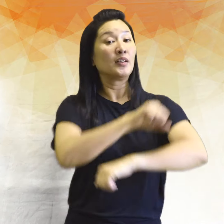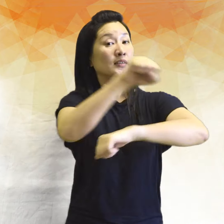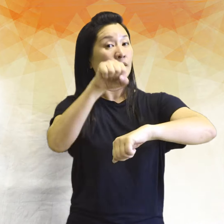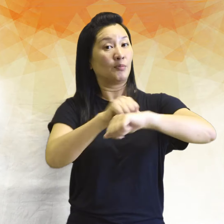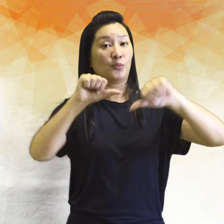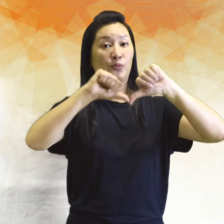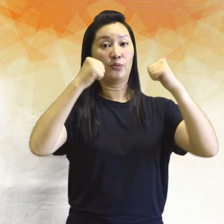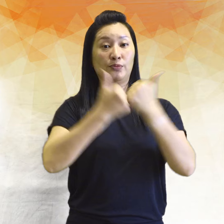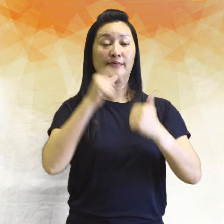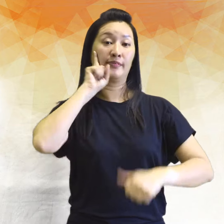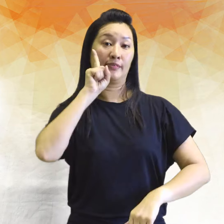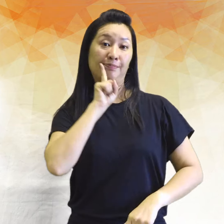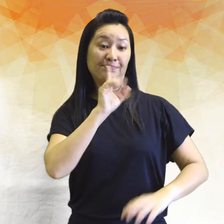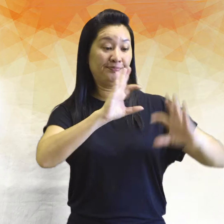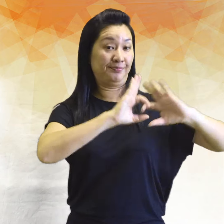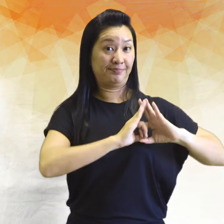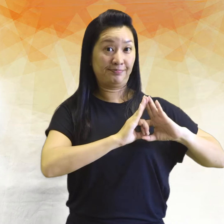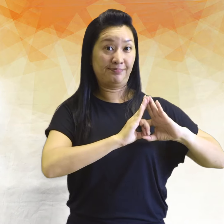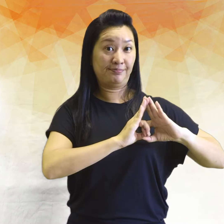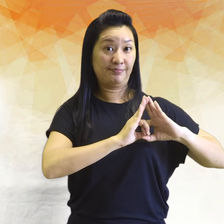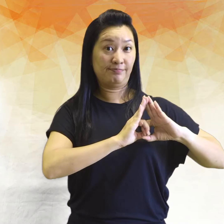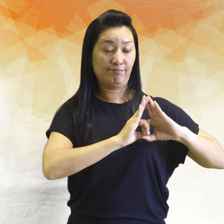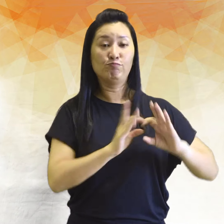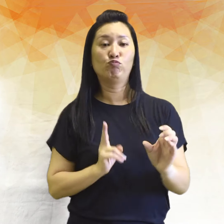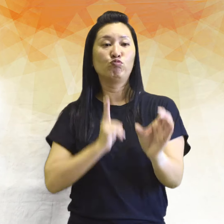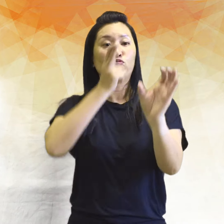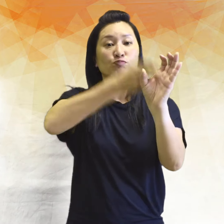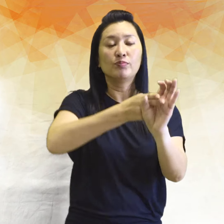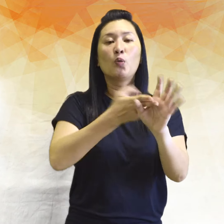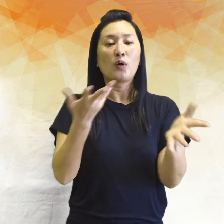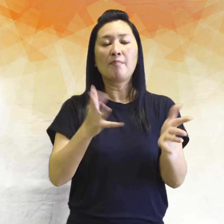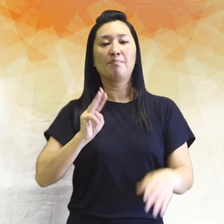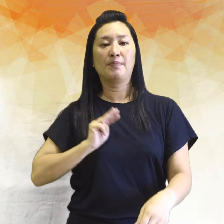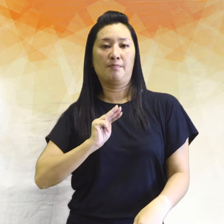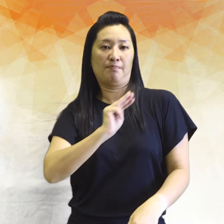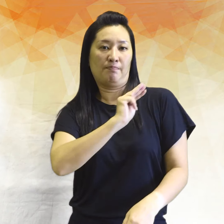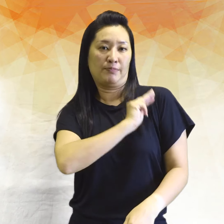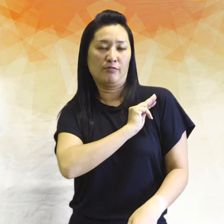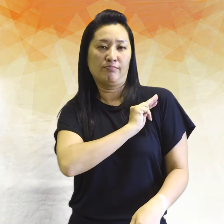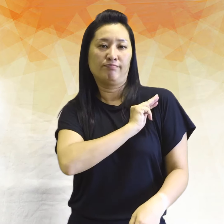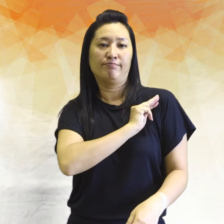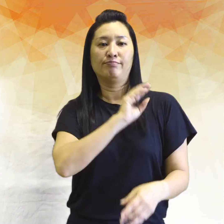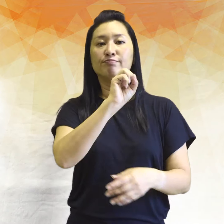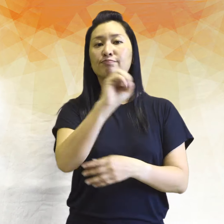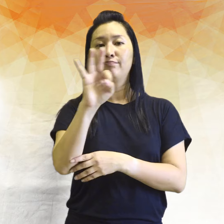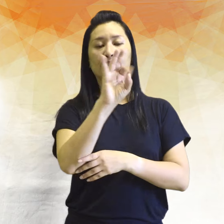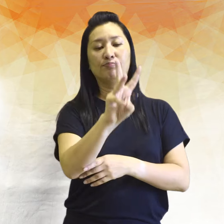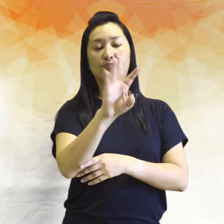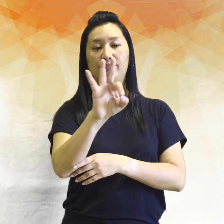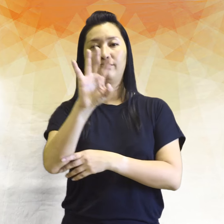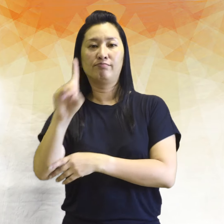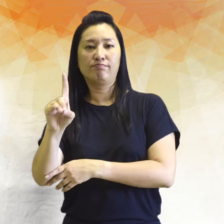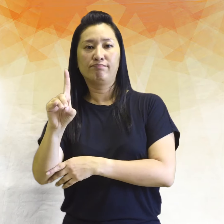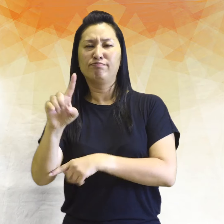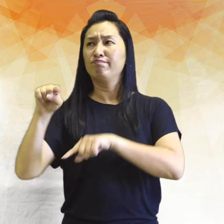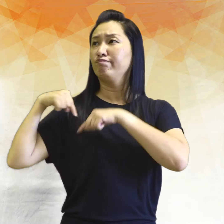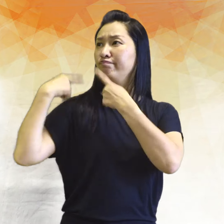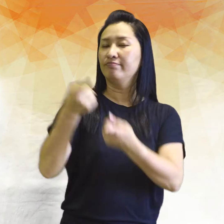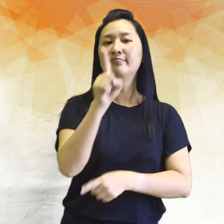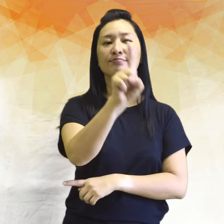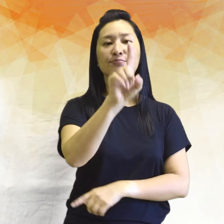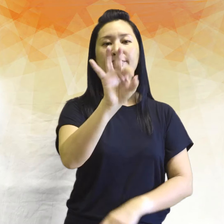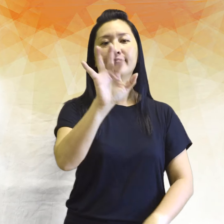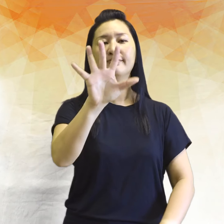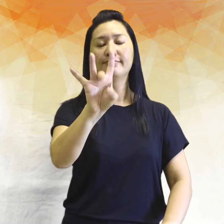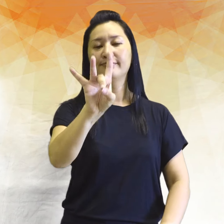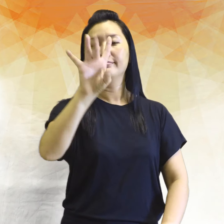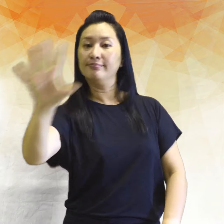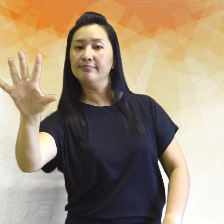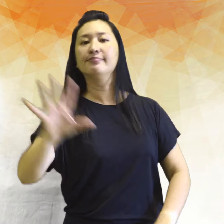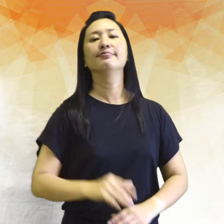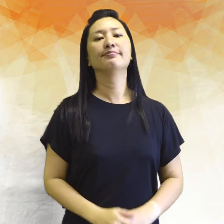The Singapore Association for the Deaf (SADeaf) joined as an ordinary member of WFD since 1985.